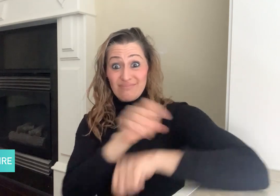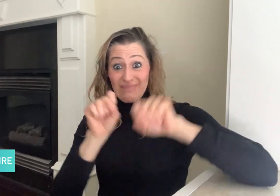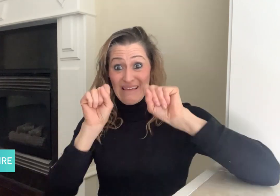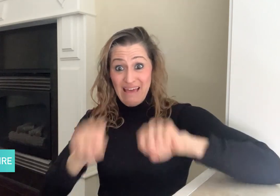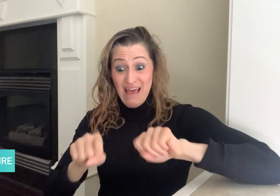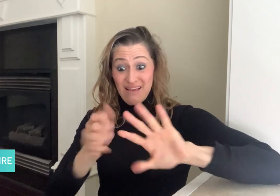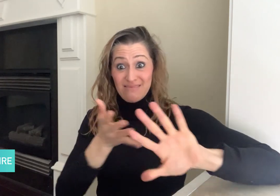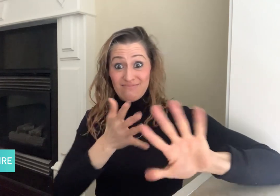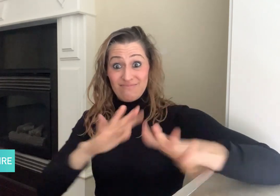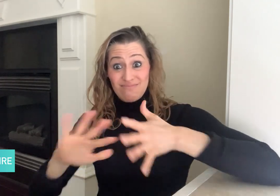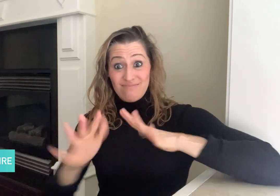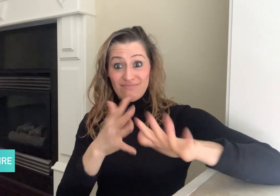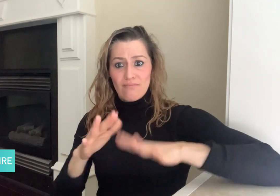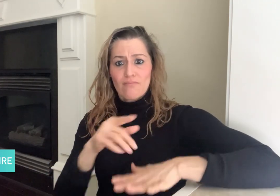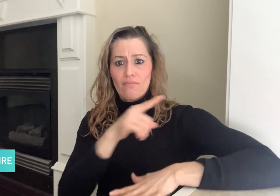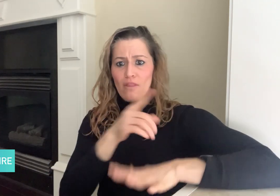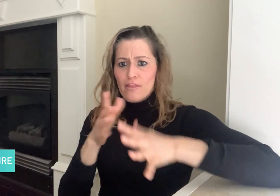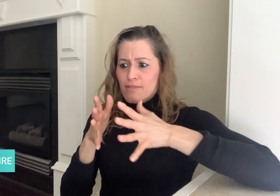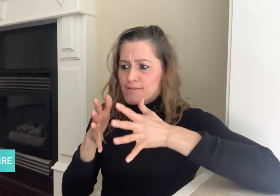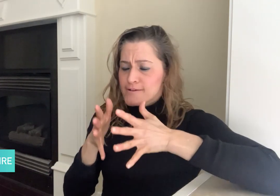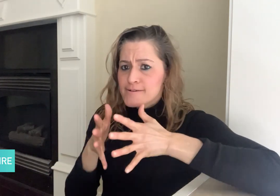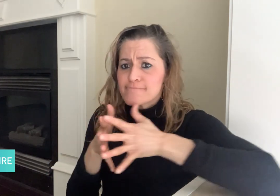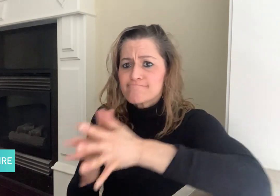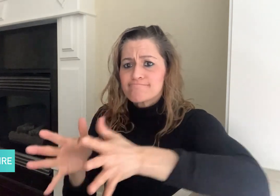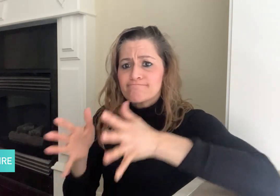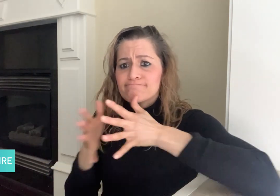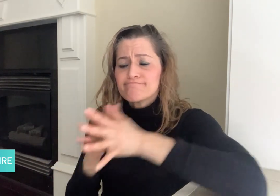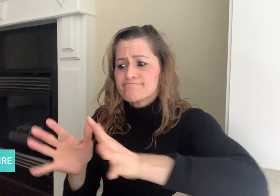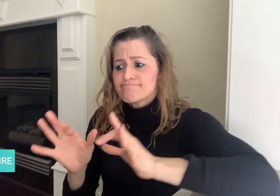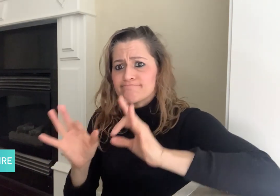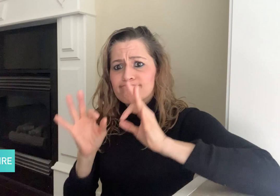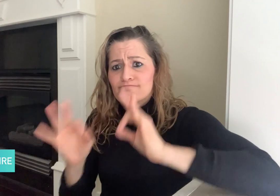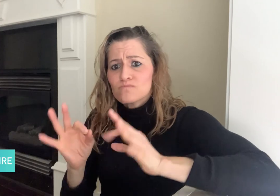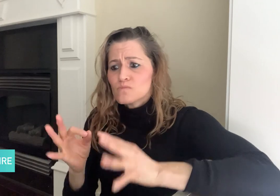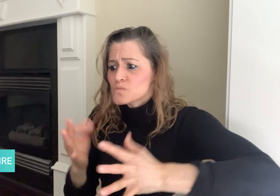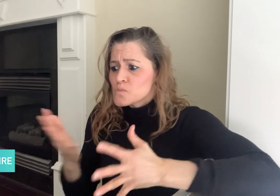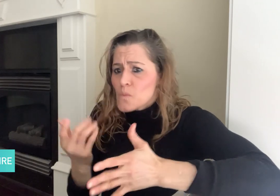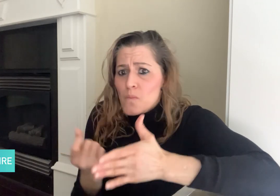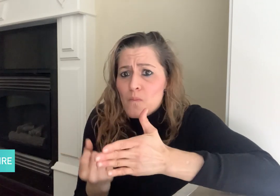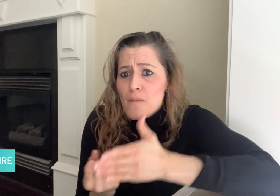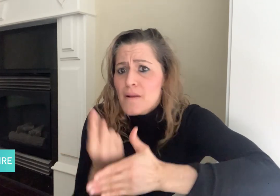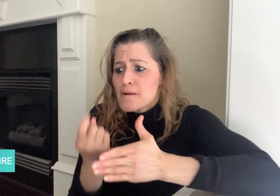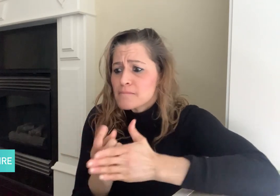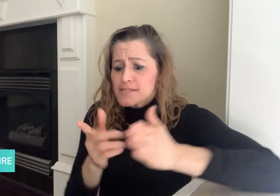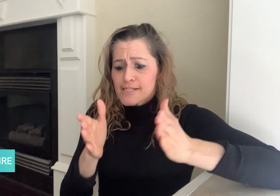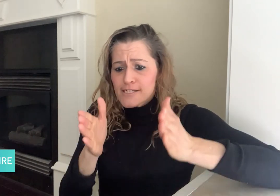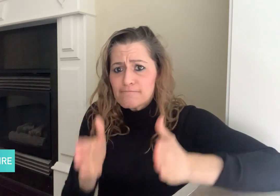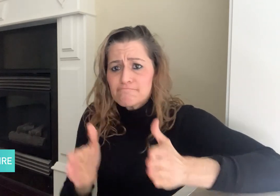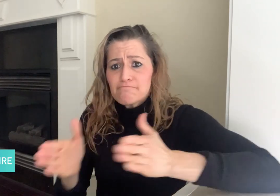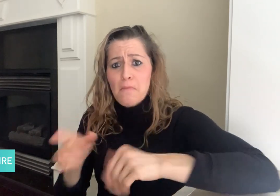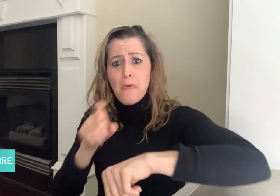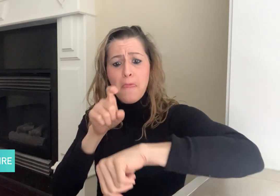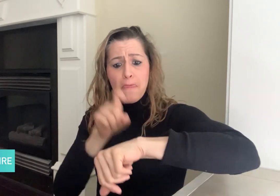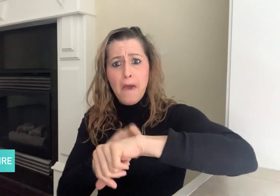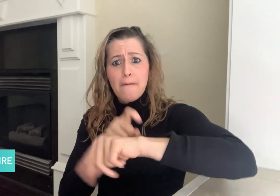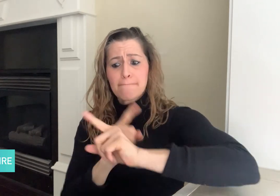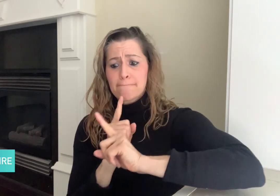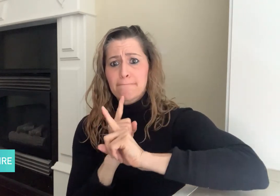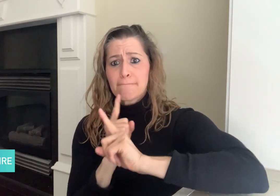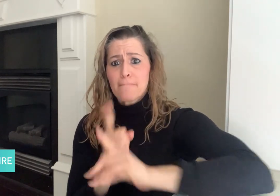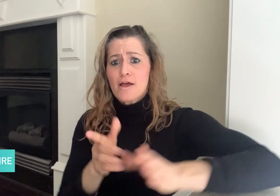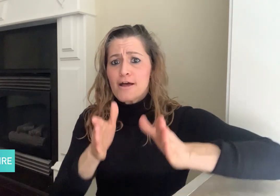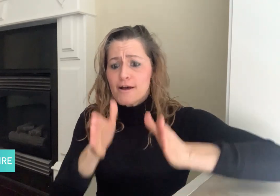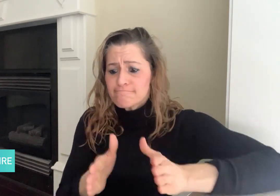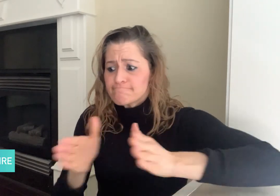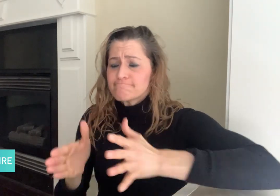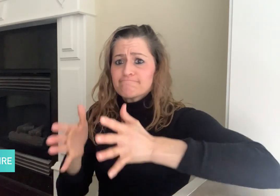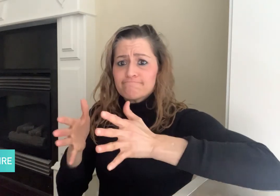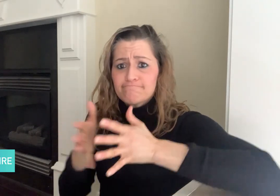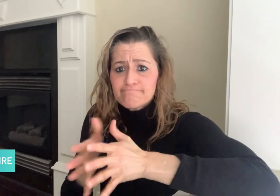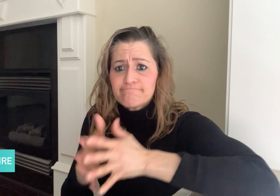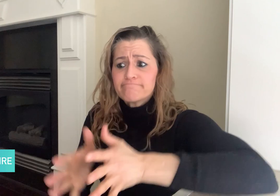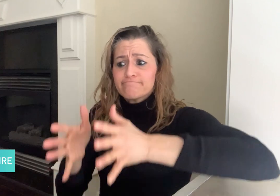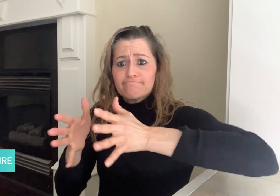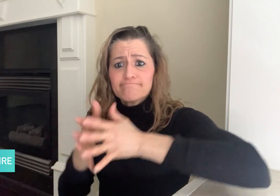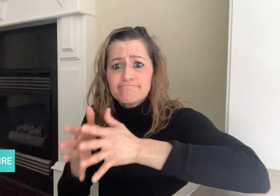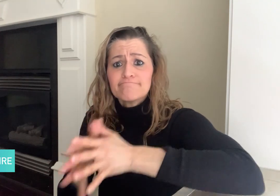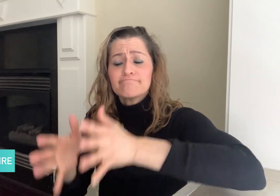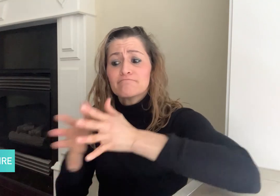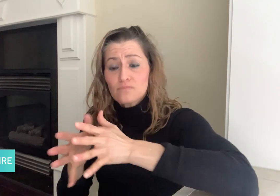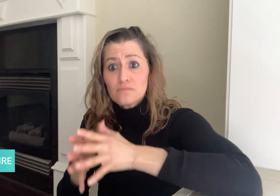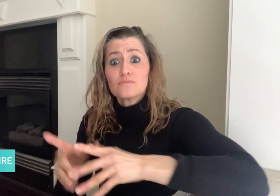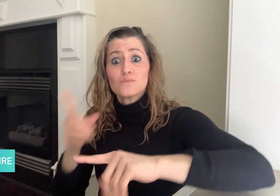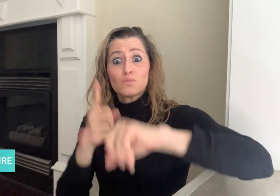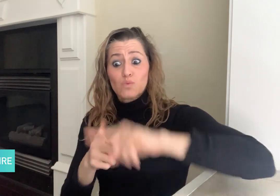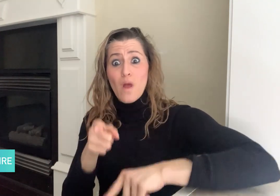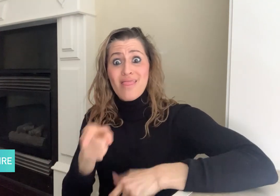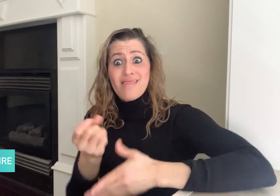it is because the nurse could explain what was happening